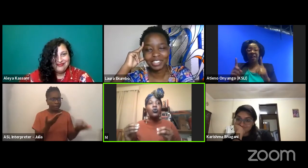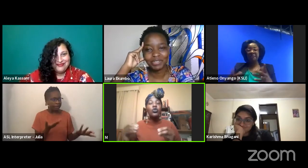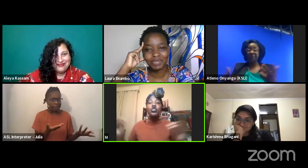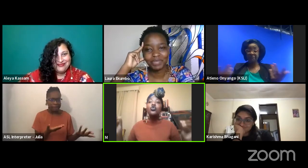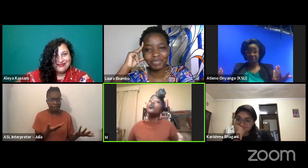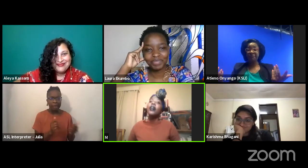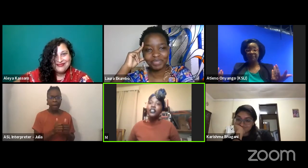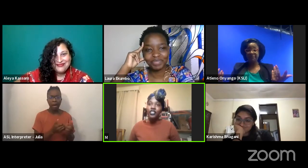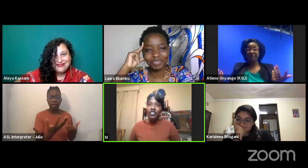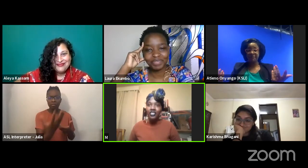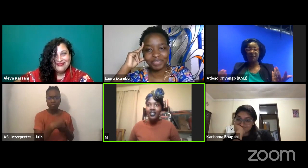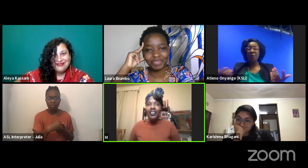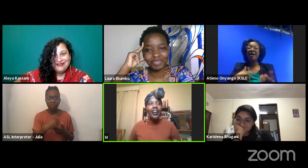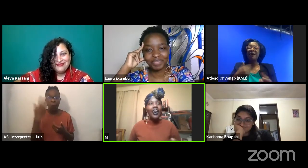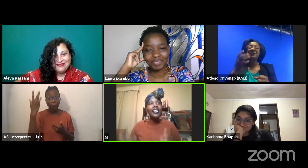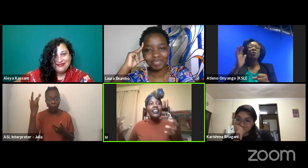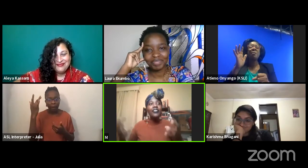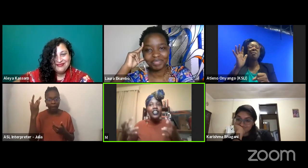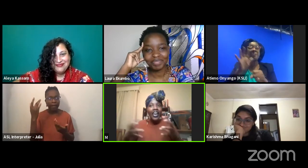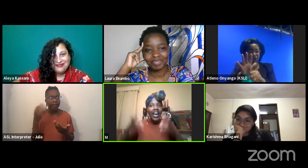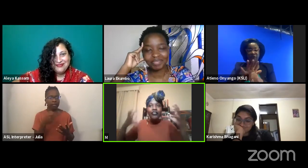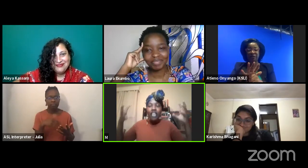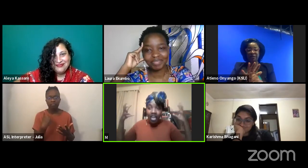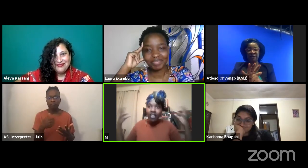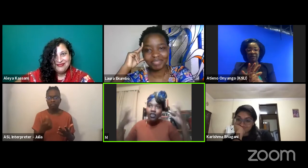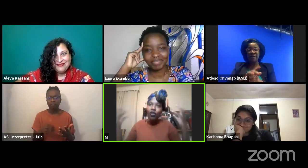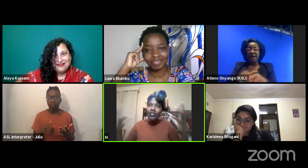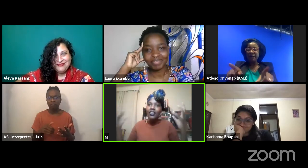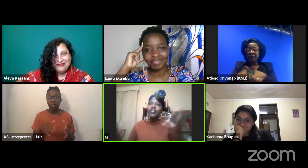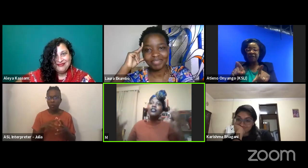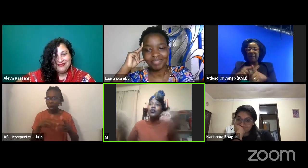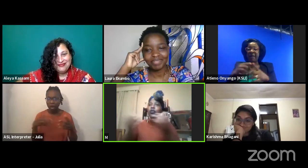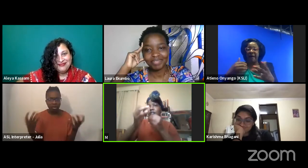There was so much and even having called all these other stories